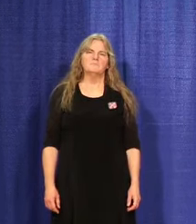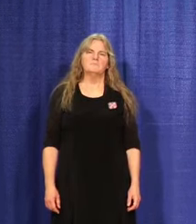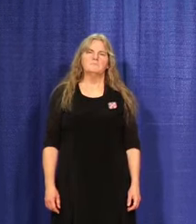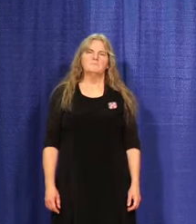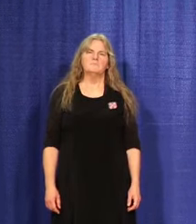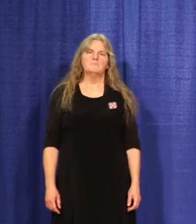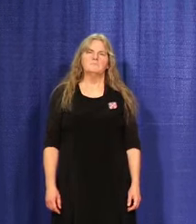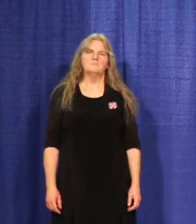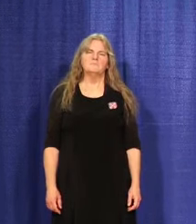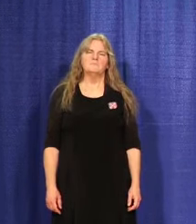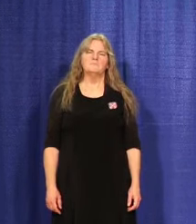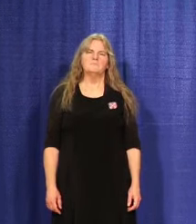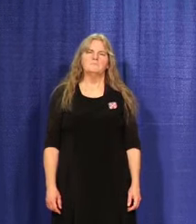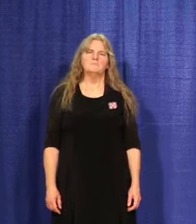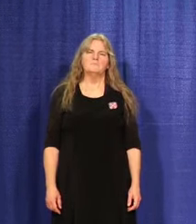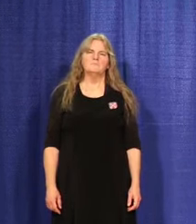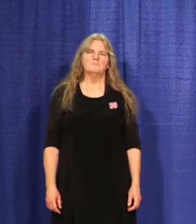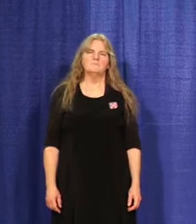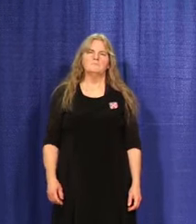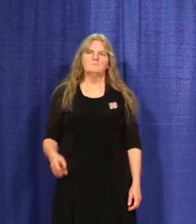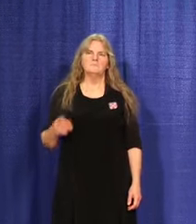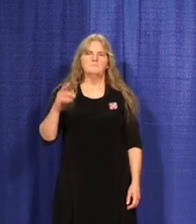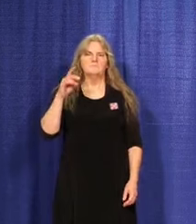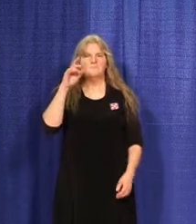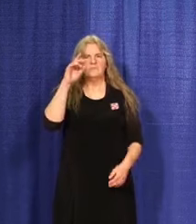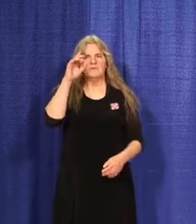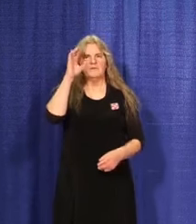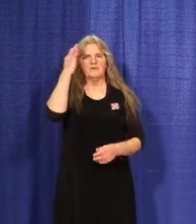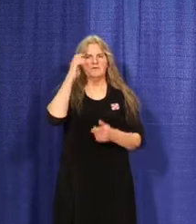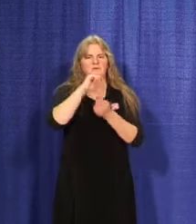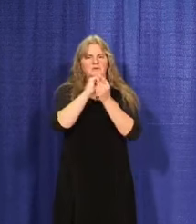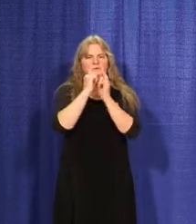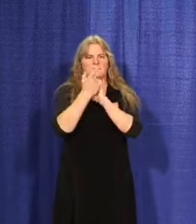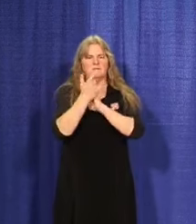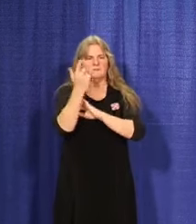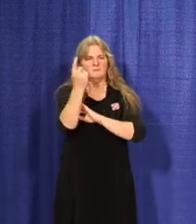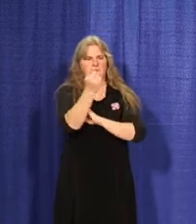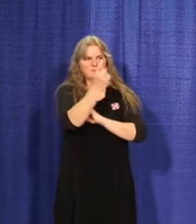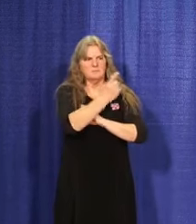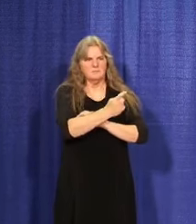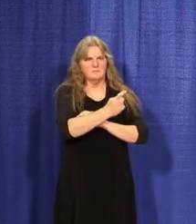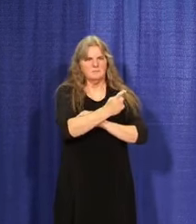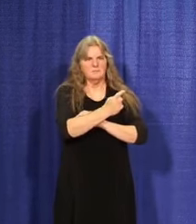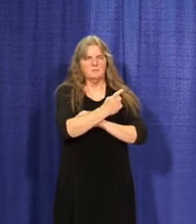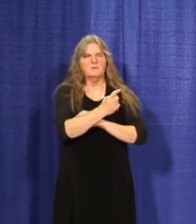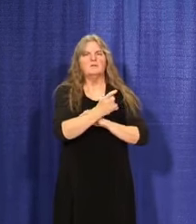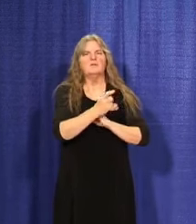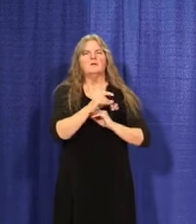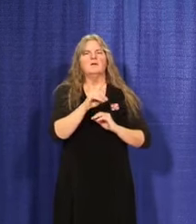So the question is for Dr Hanley. Can you please repeat in French,